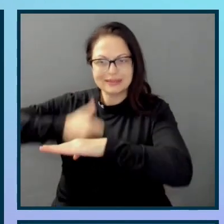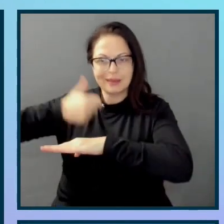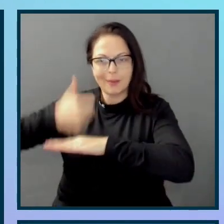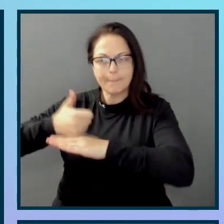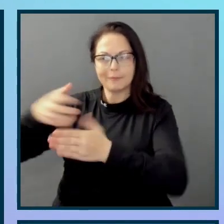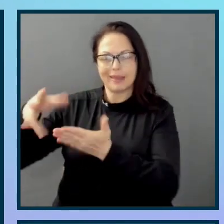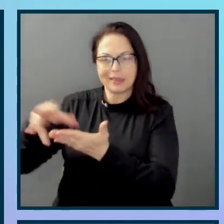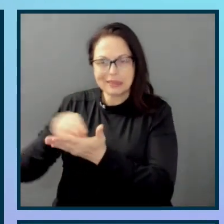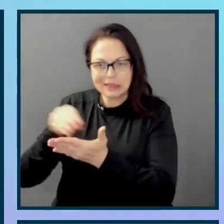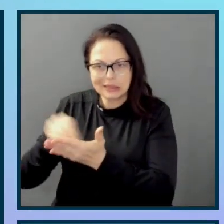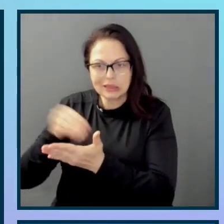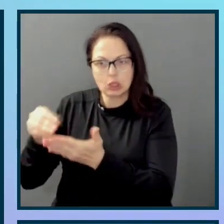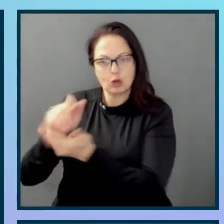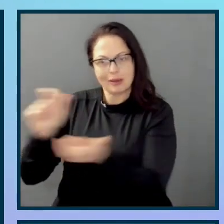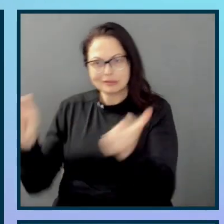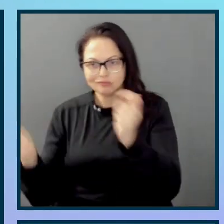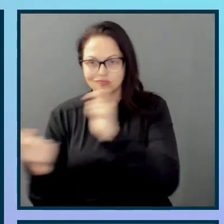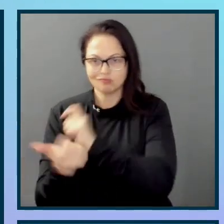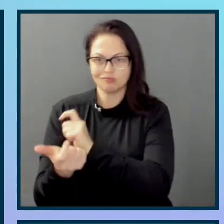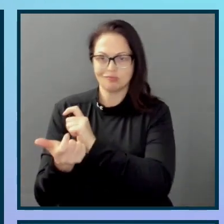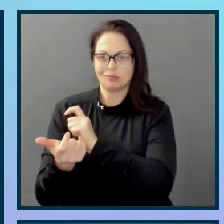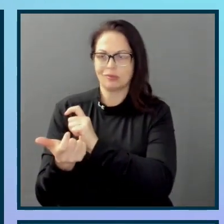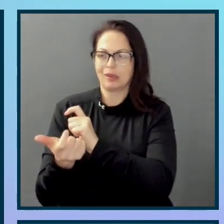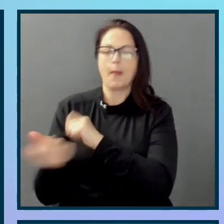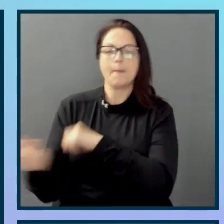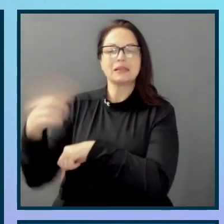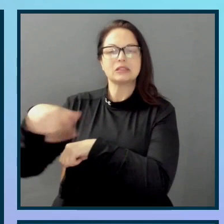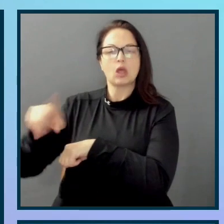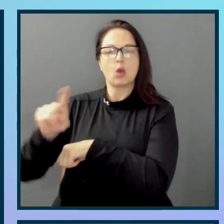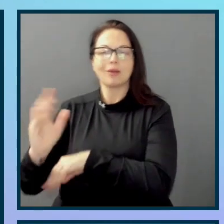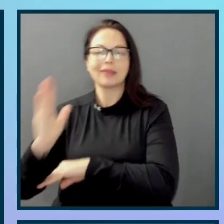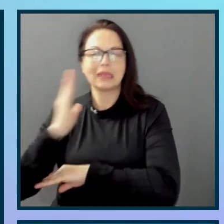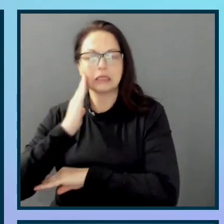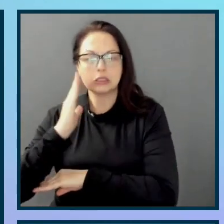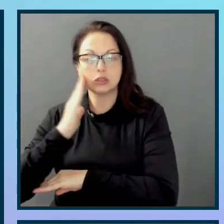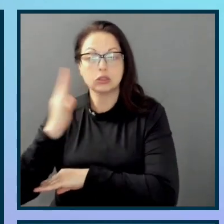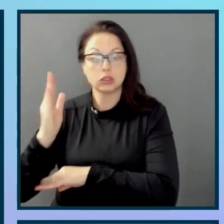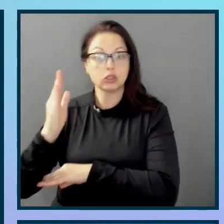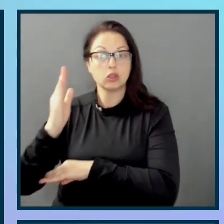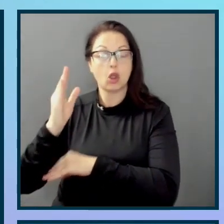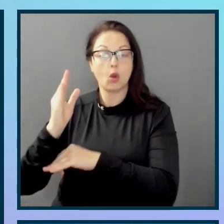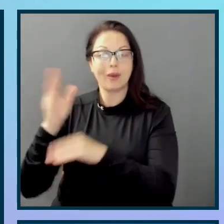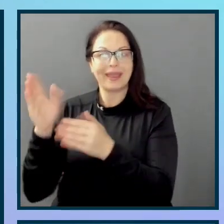and deliver based on what they know the highest possible value to the business within a network of teams,